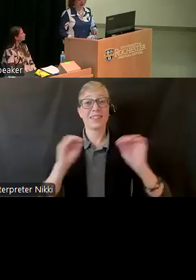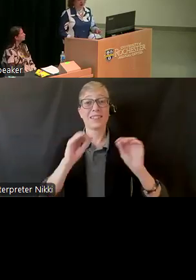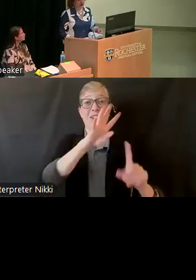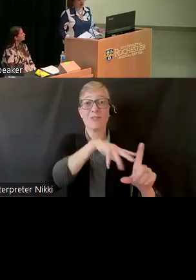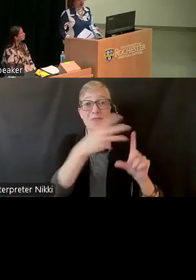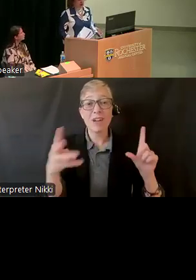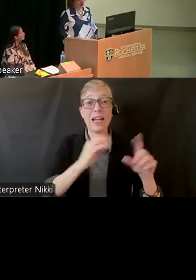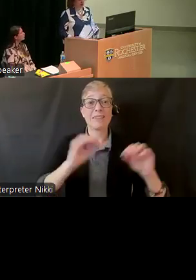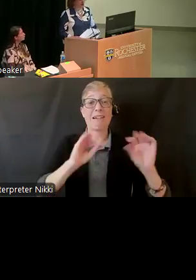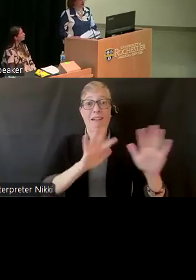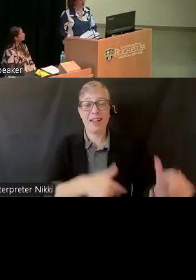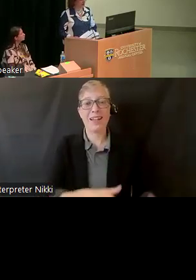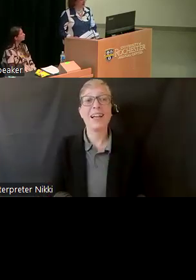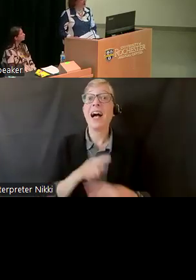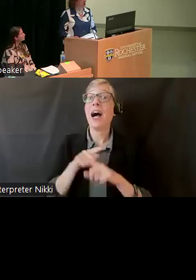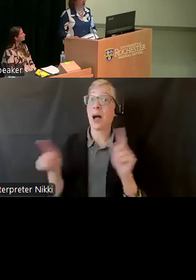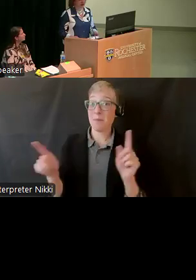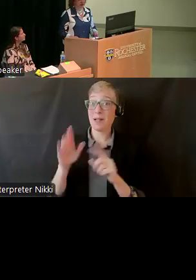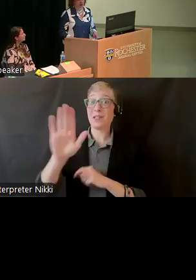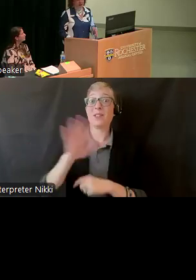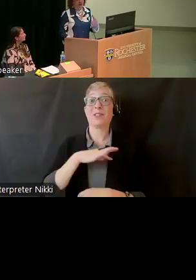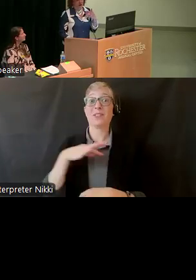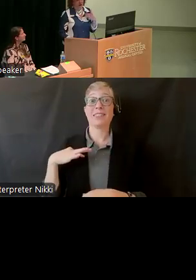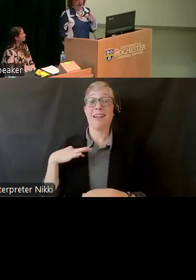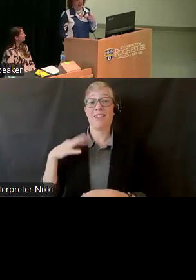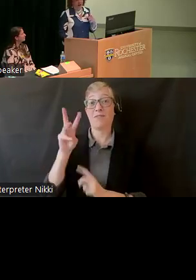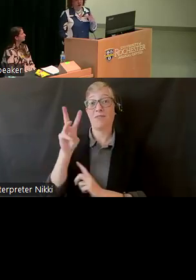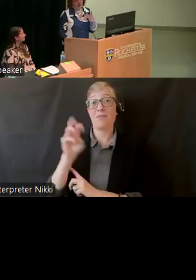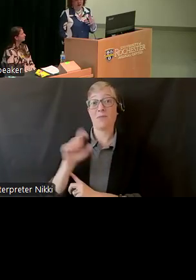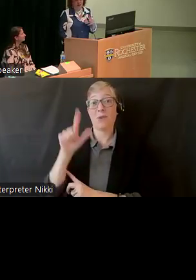from your staff wellness officer and I do apologize because I know that I am sporting